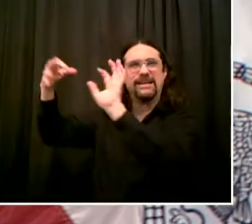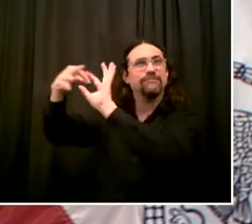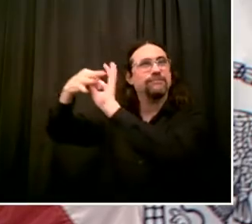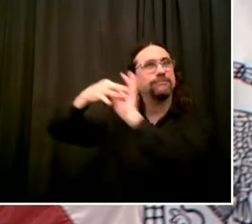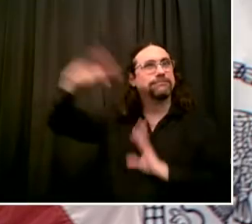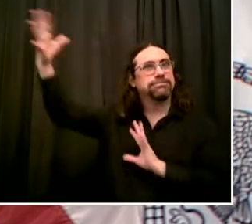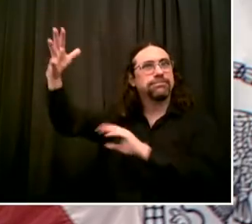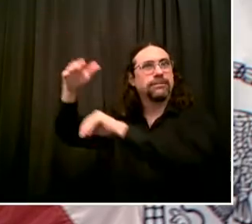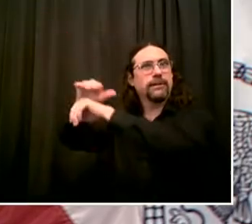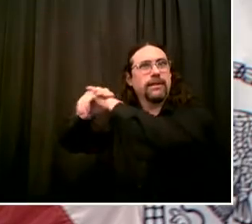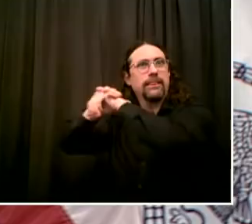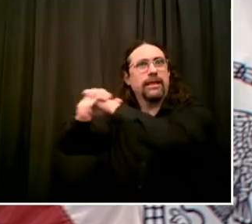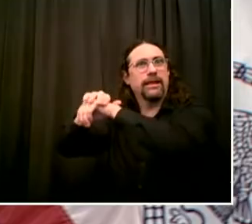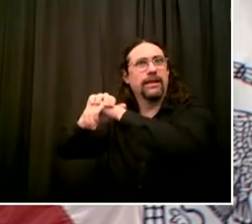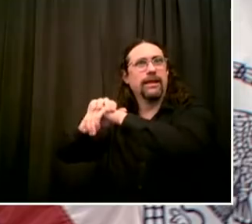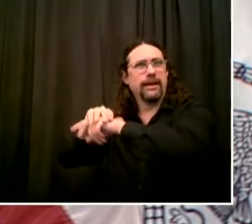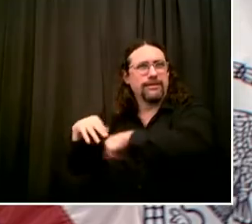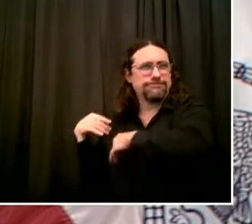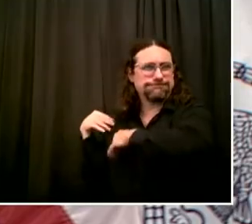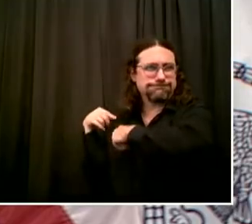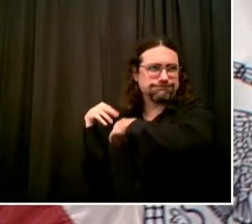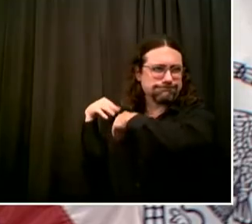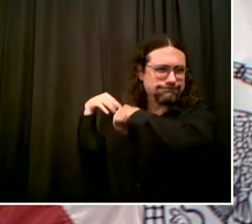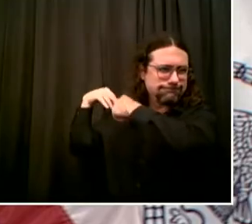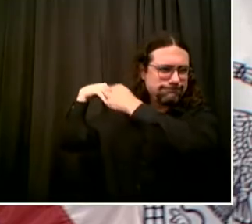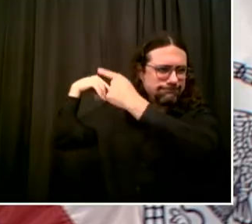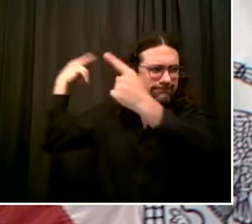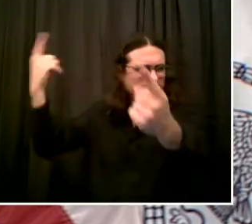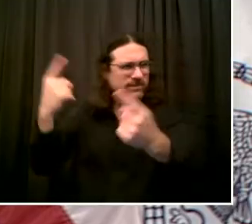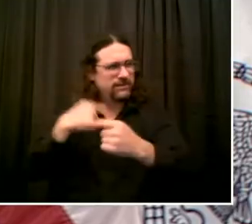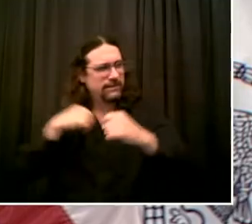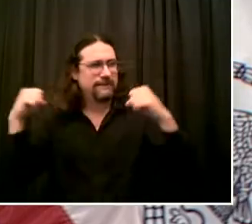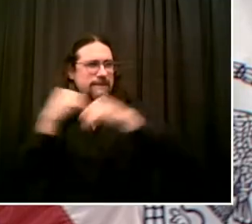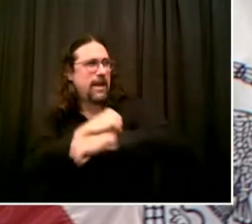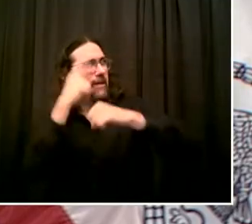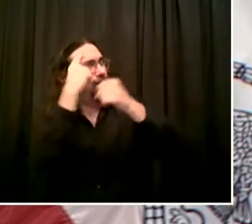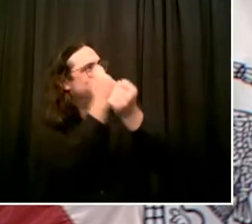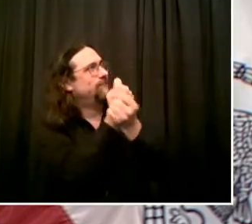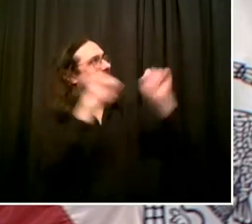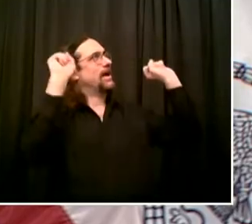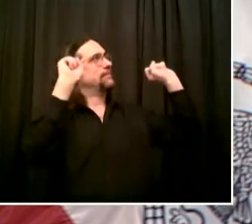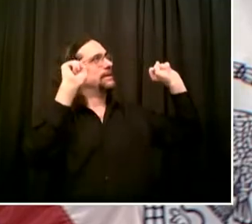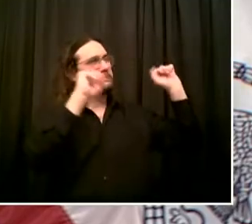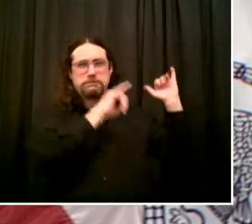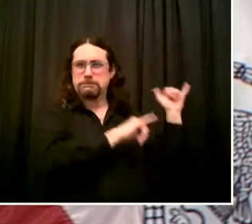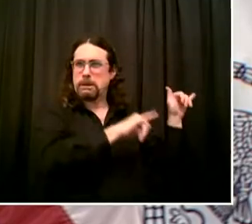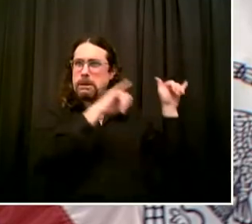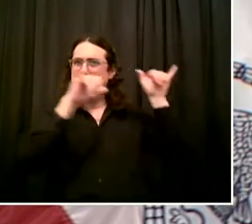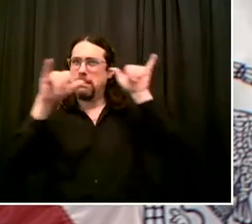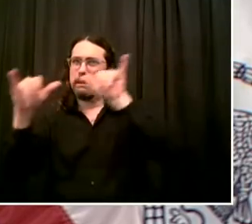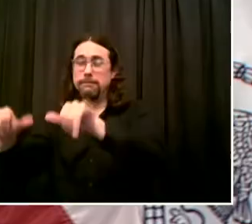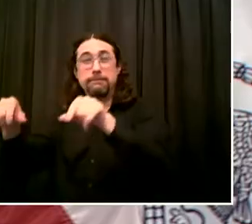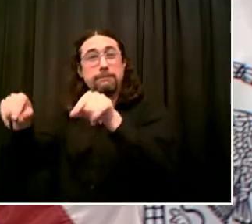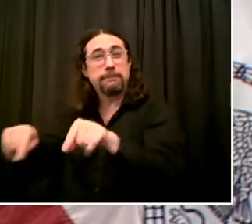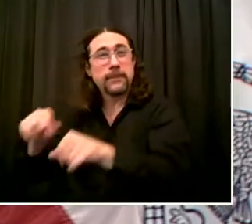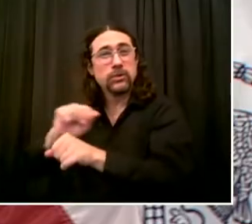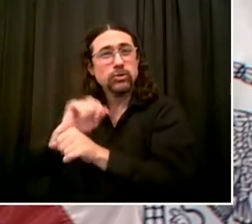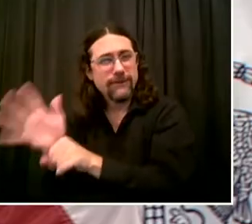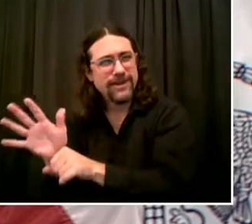THE PEOPLE OF THCE ITY HAVE BEEN LEARNING EVERY DAY MORE AND MORE OF THAT